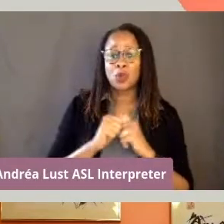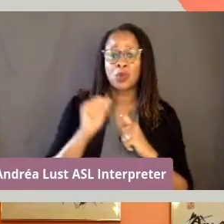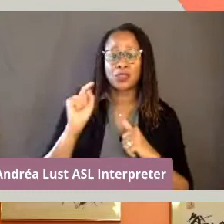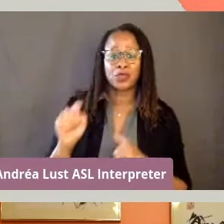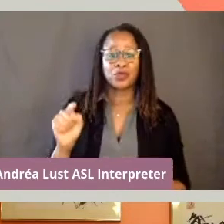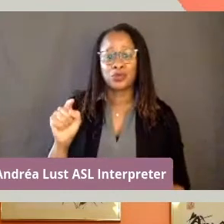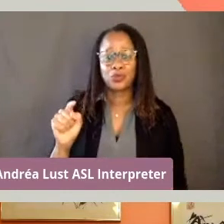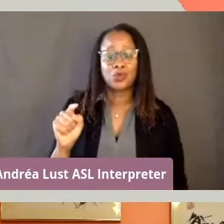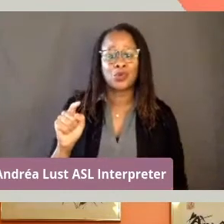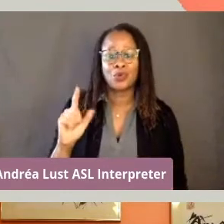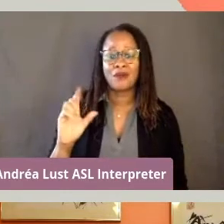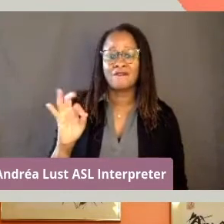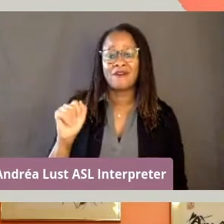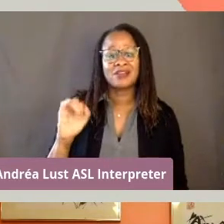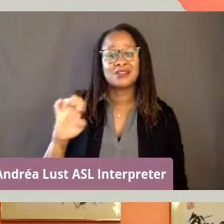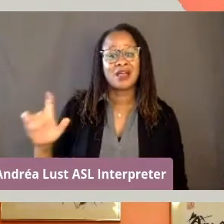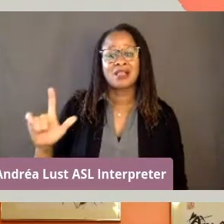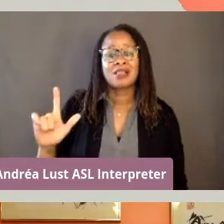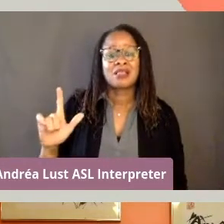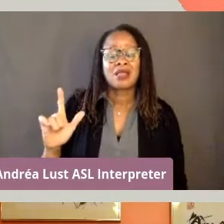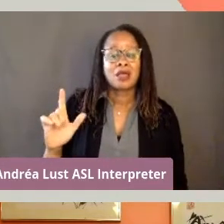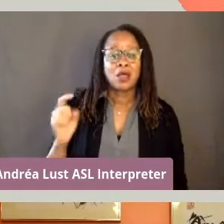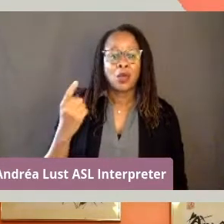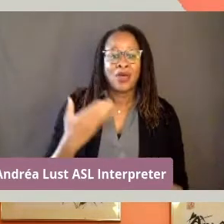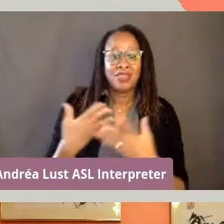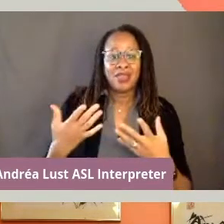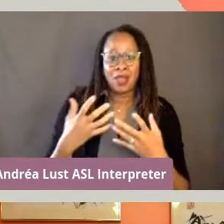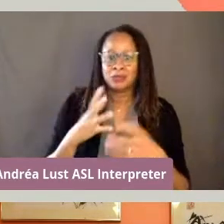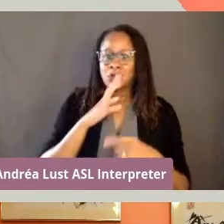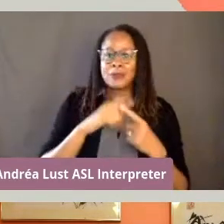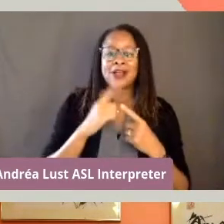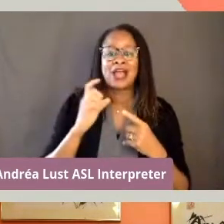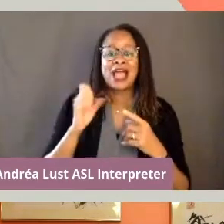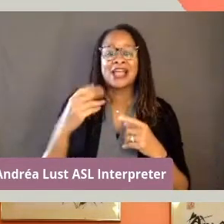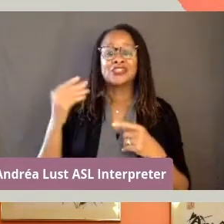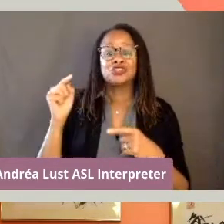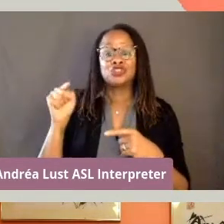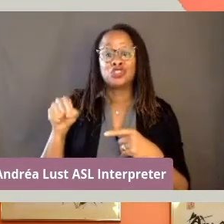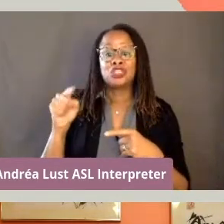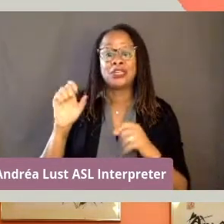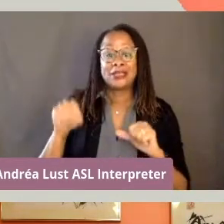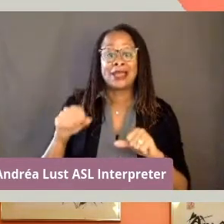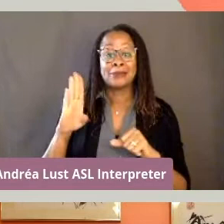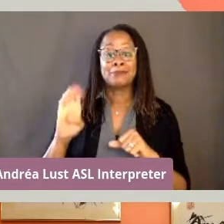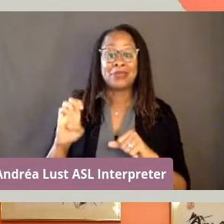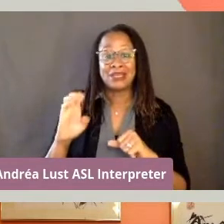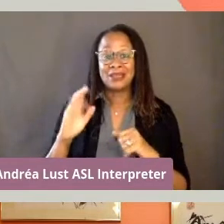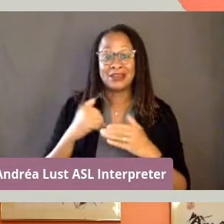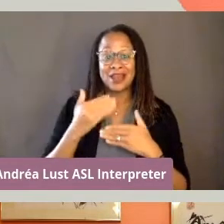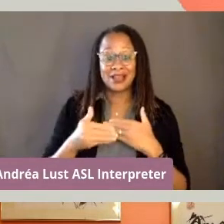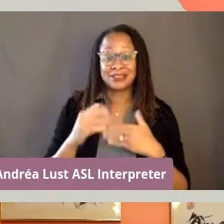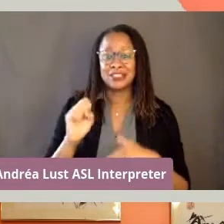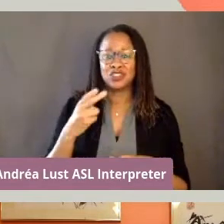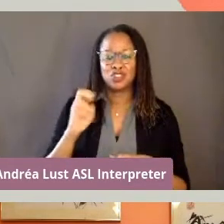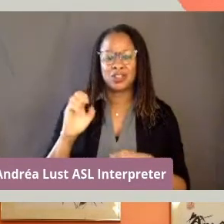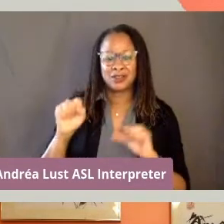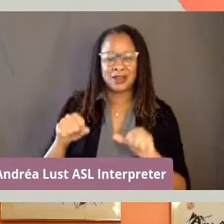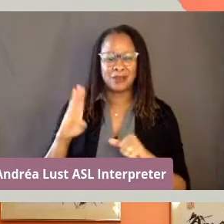I think one of the reasons I wanted to start with And She Could Be Next was ow that film really talk about being both in community, and having people outside of community